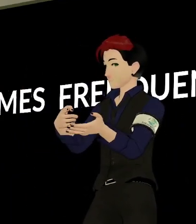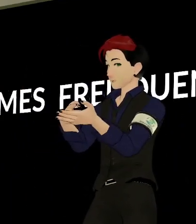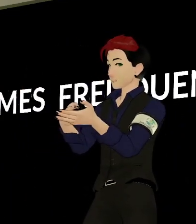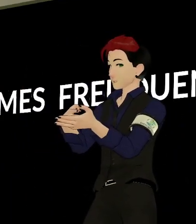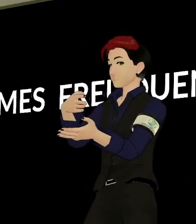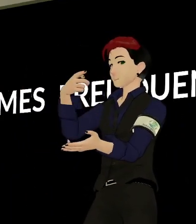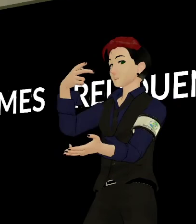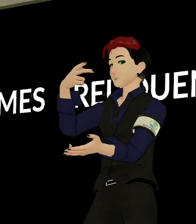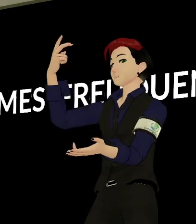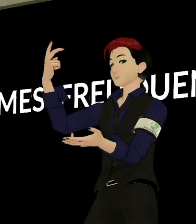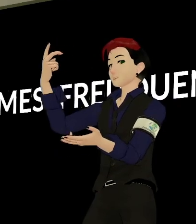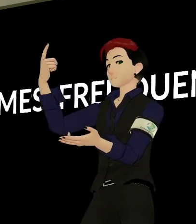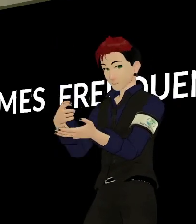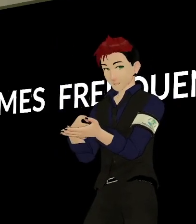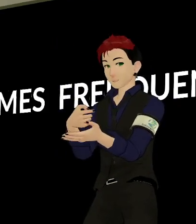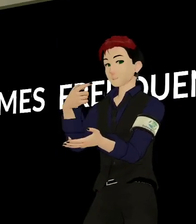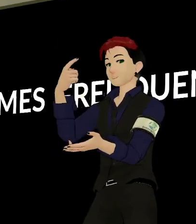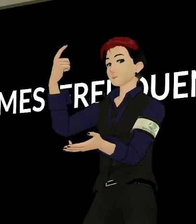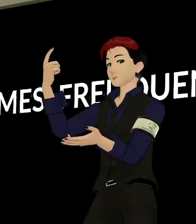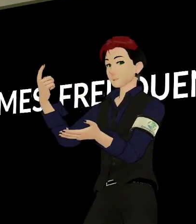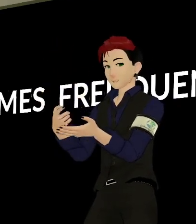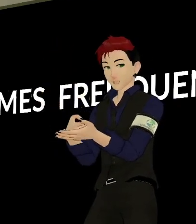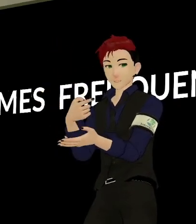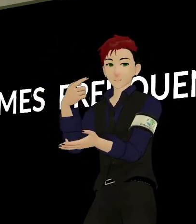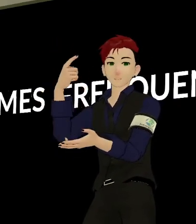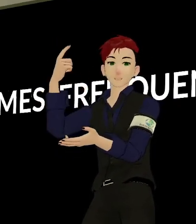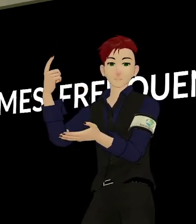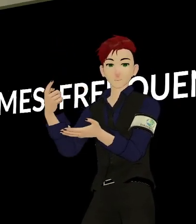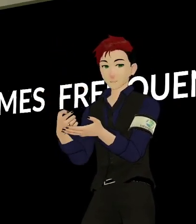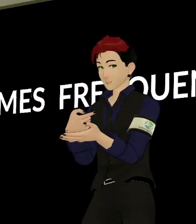want to exaggerate it and say it takes a long time before it comes back and